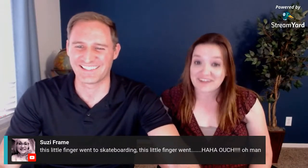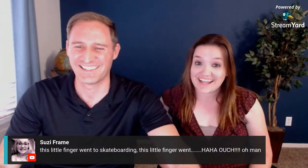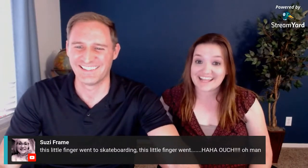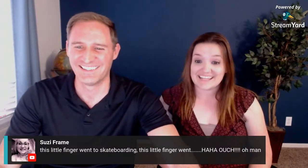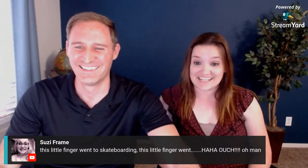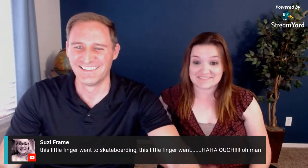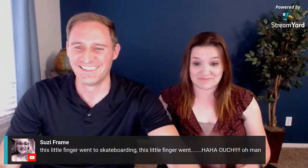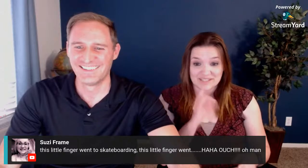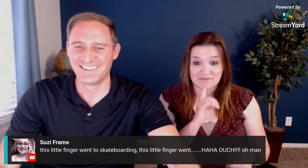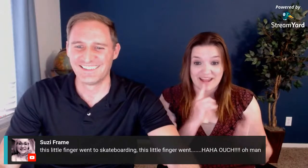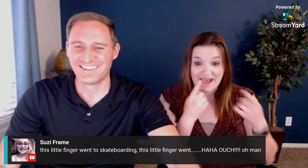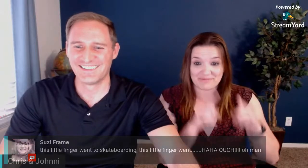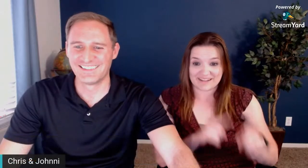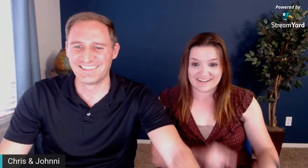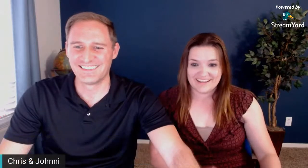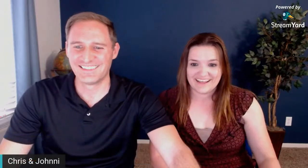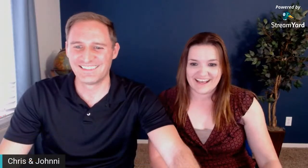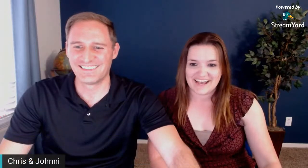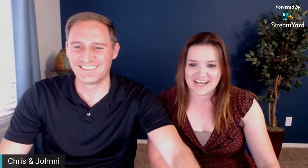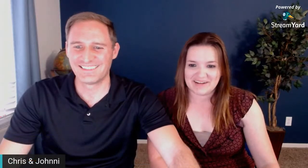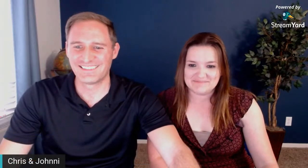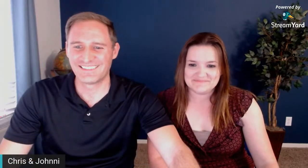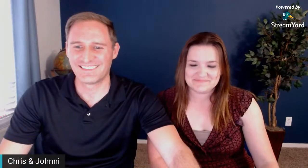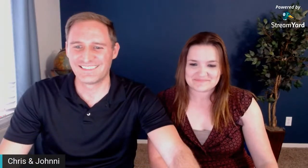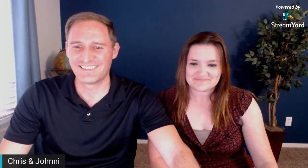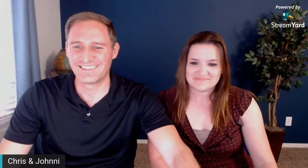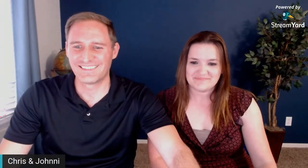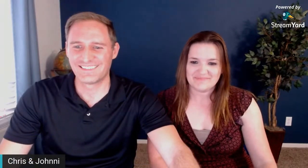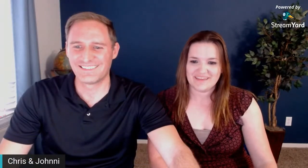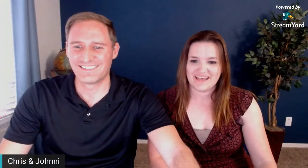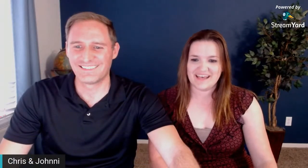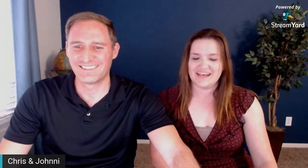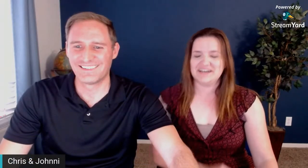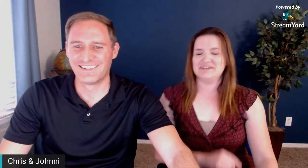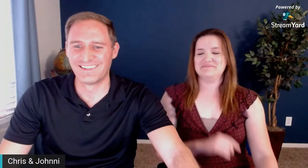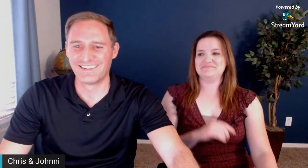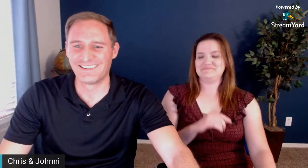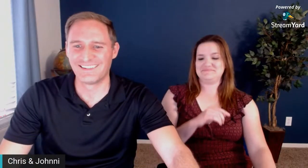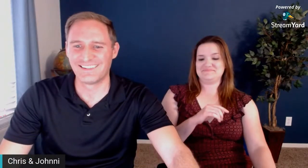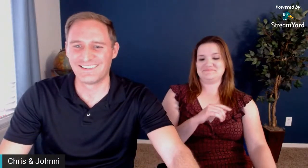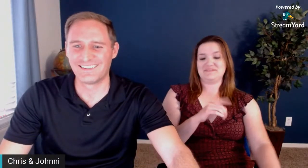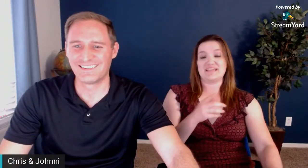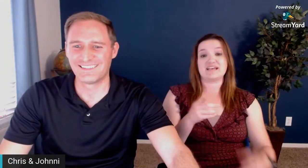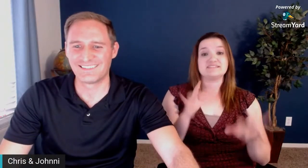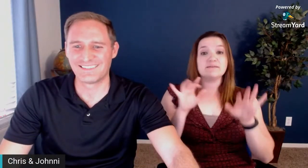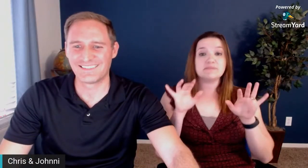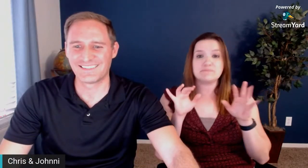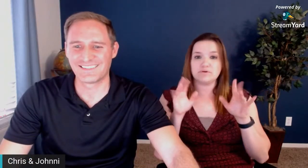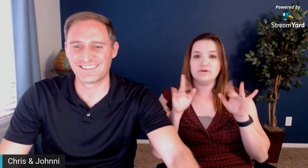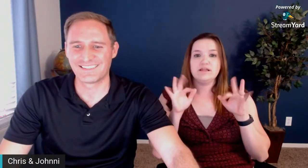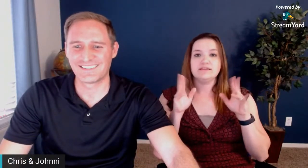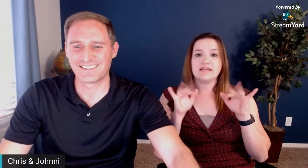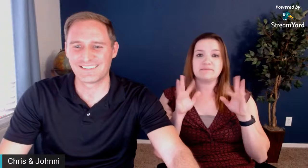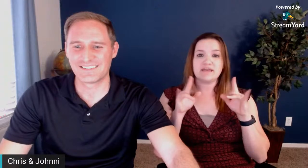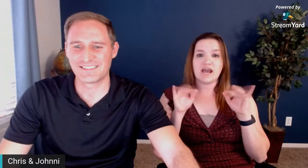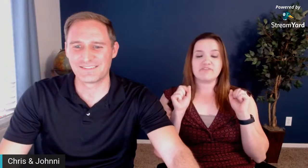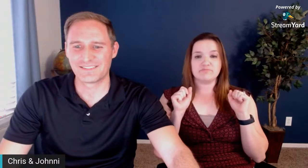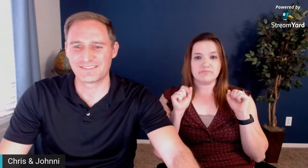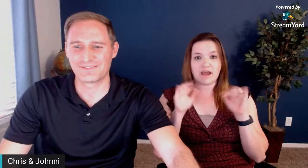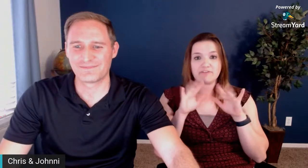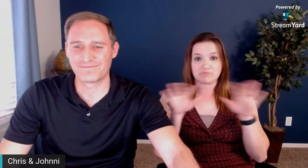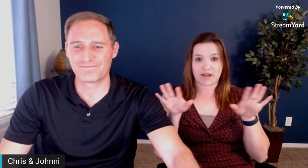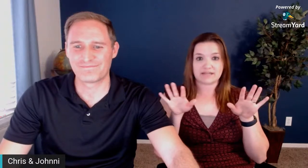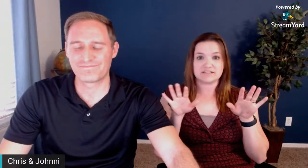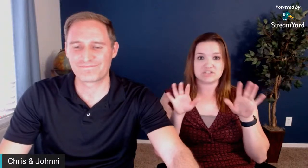right and that's really what happened um um but yeah some people like me i've i've practiced so